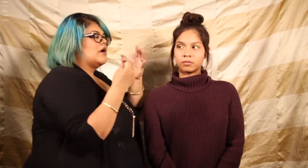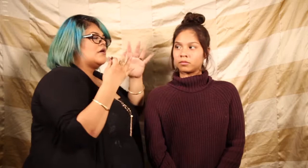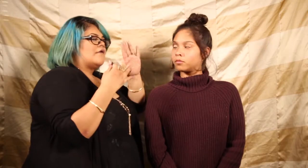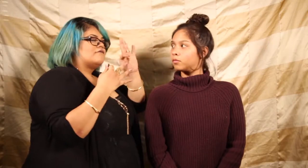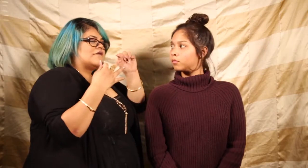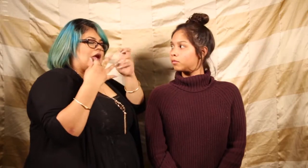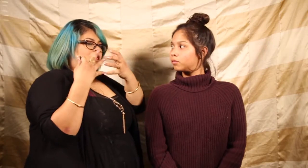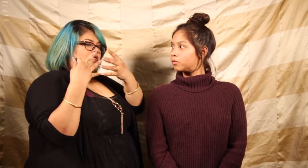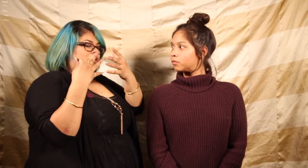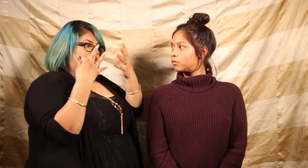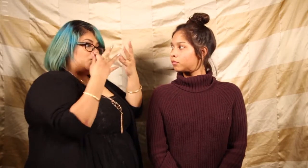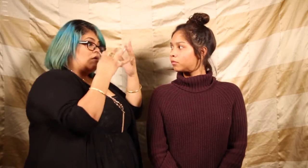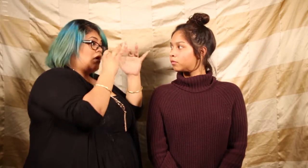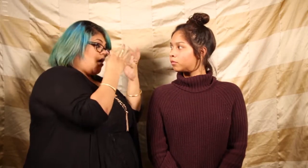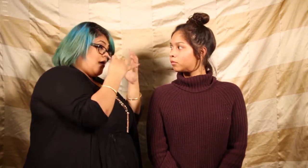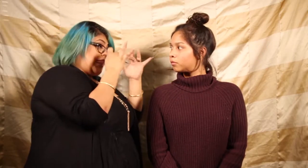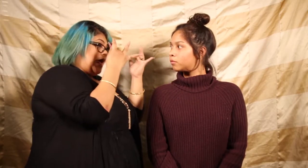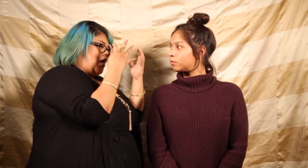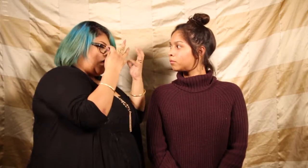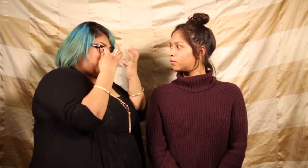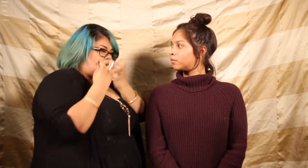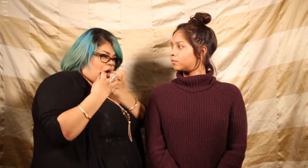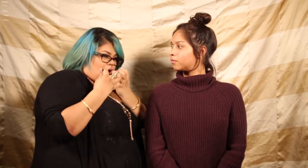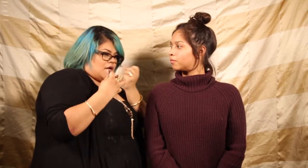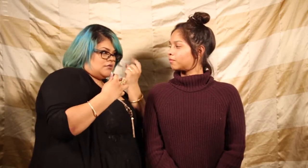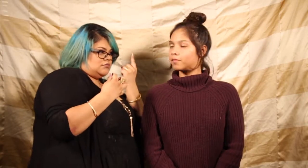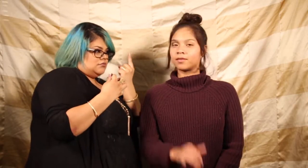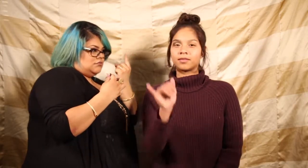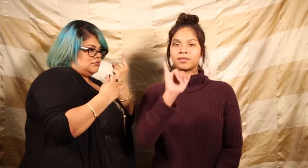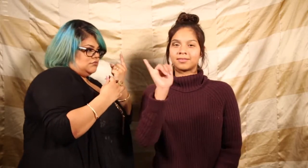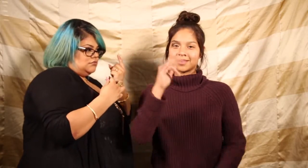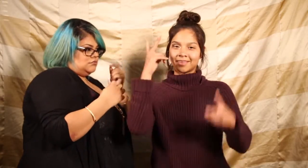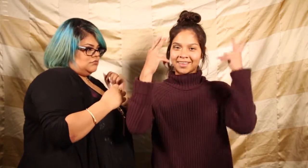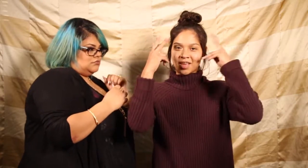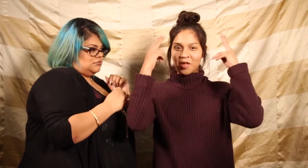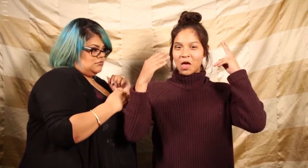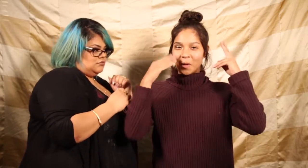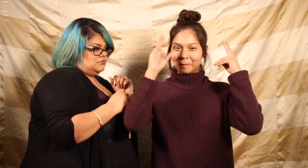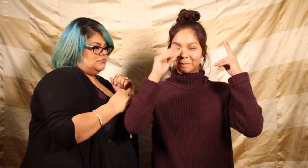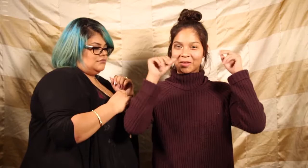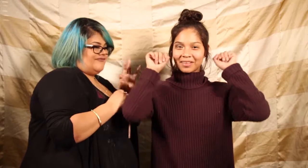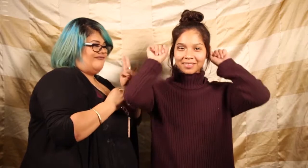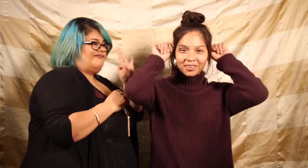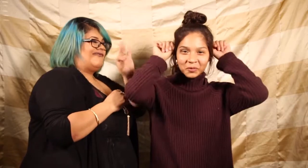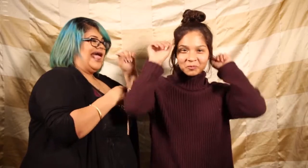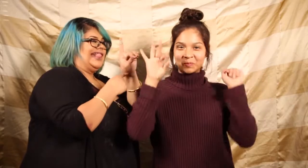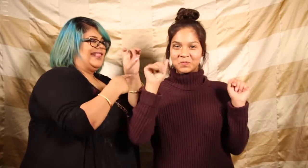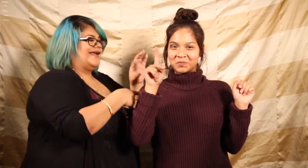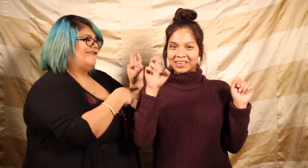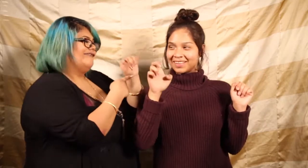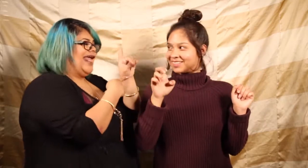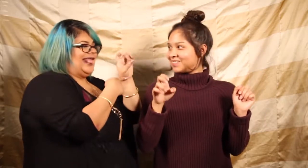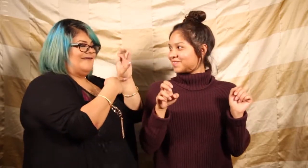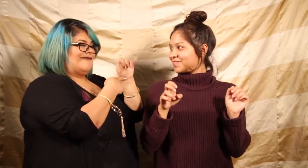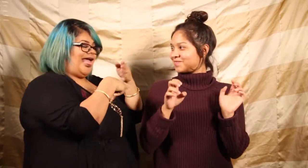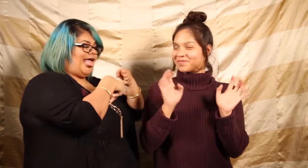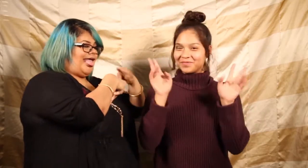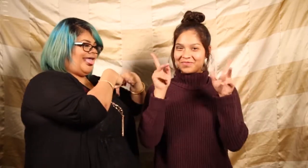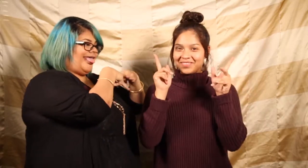make it fade... start off light to darkest.. get it? just like men haircut.. FA DE..FADE..FADE..